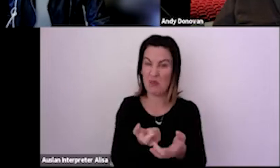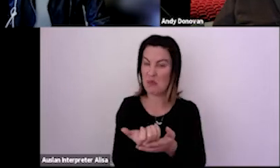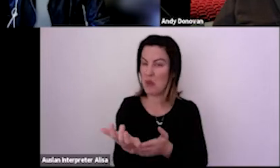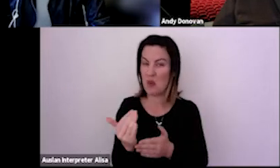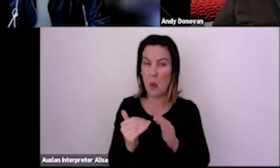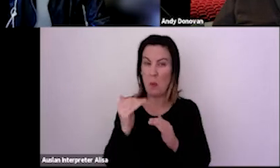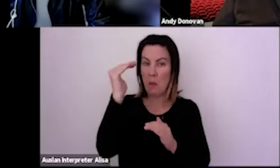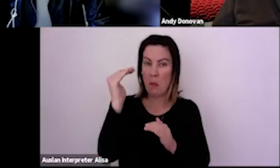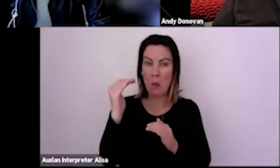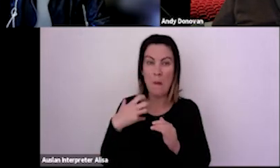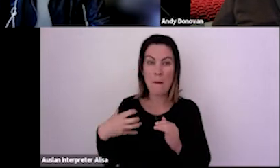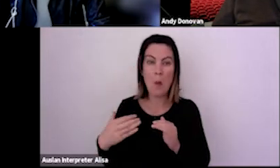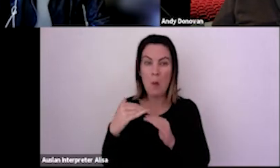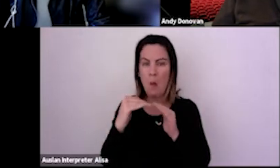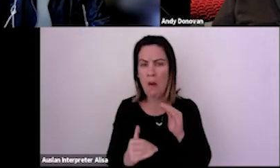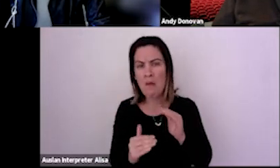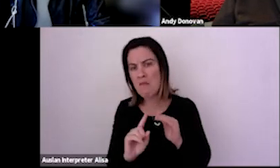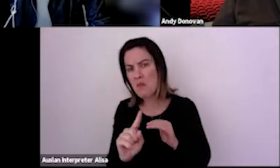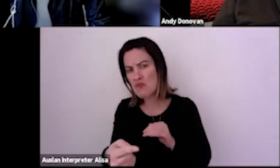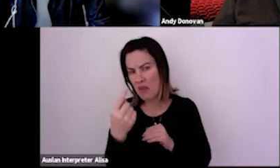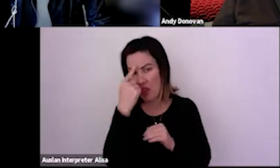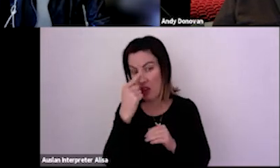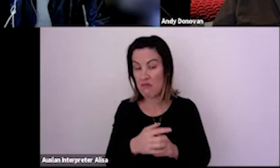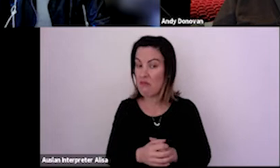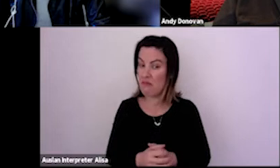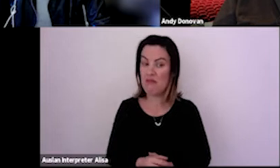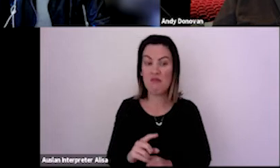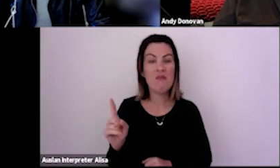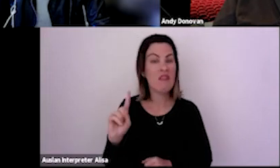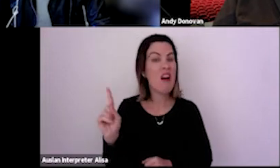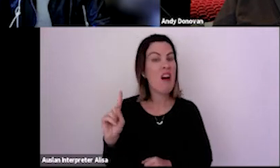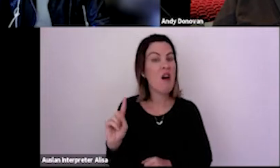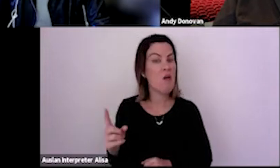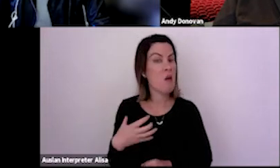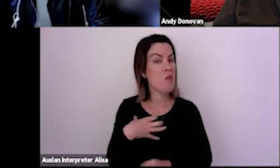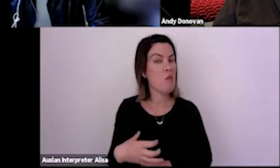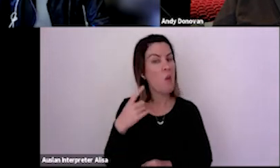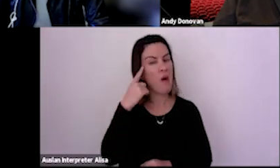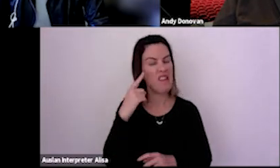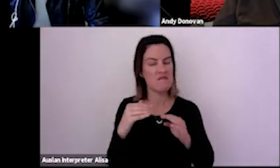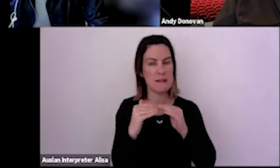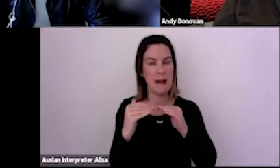An increasing number now say they think it will be the same or higher than they did before.